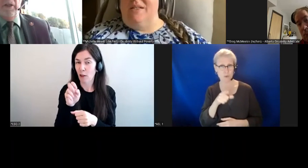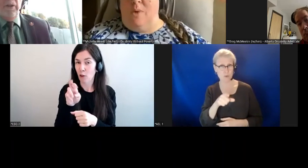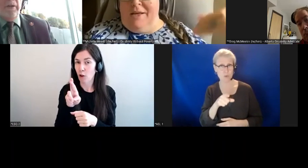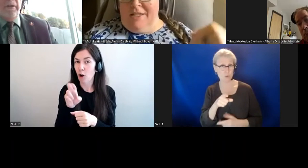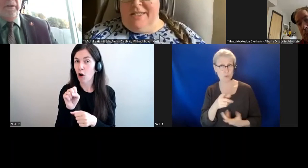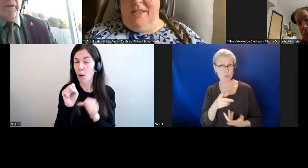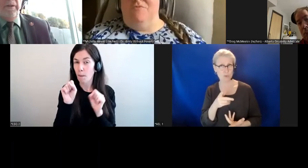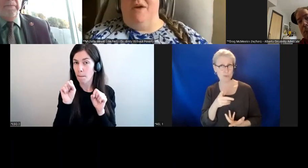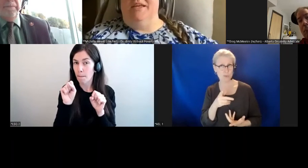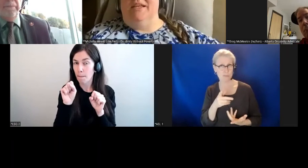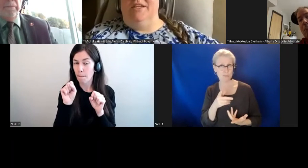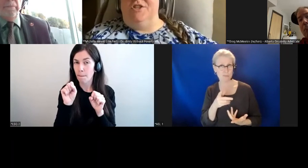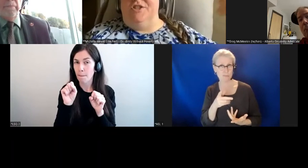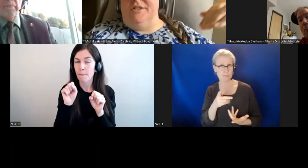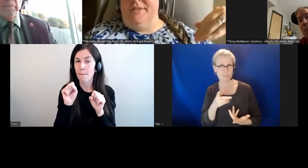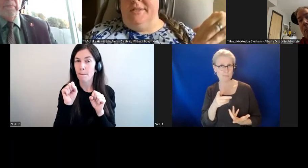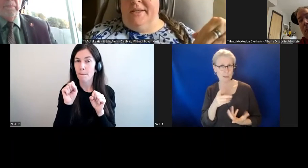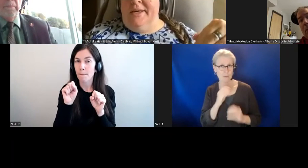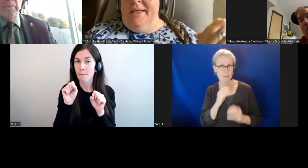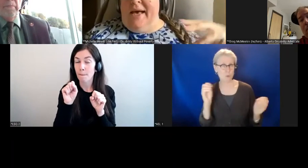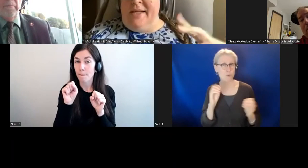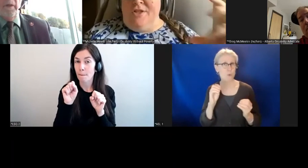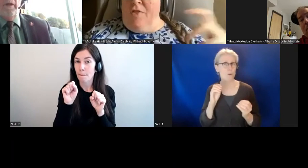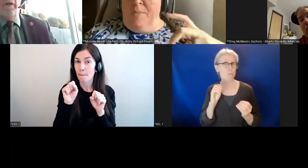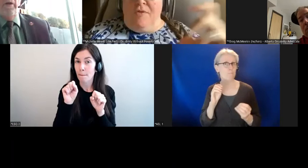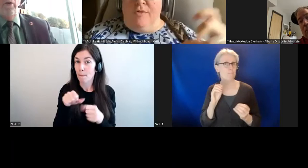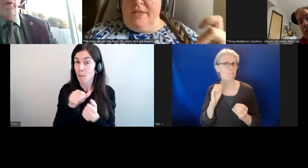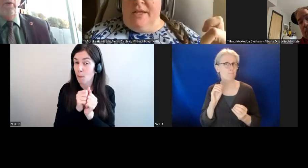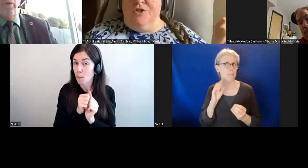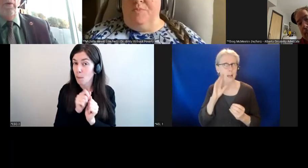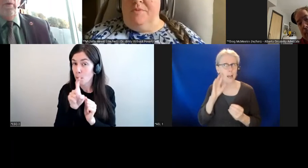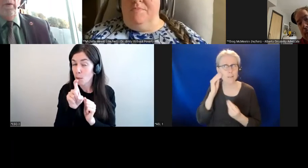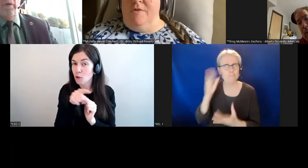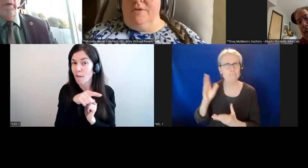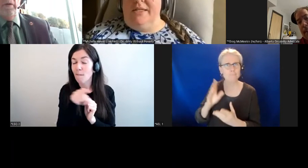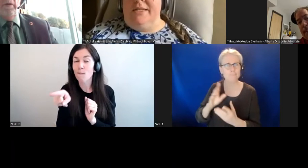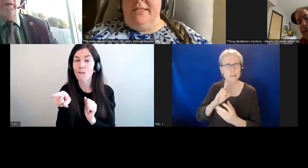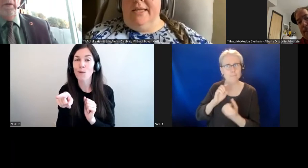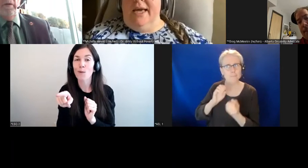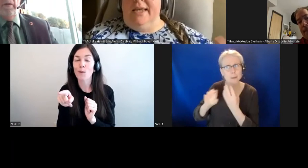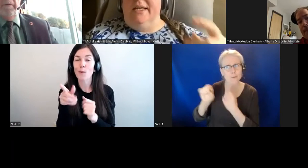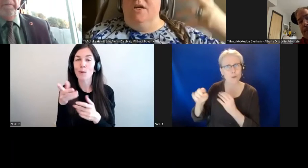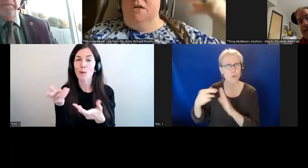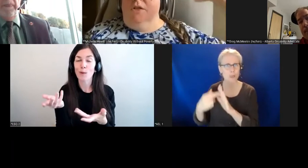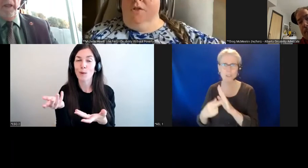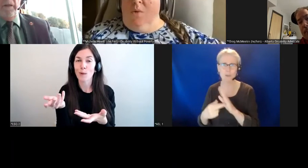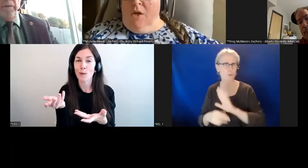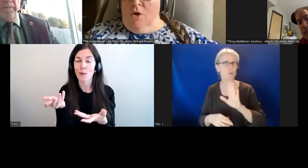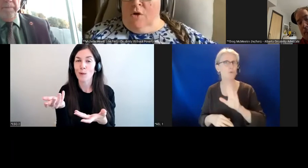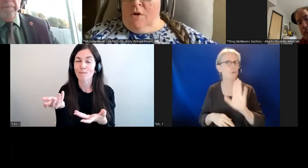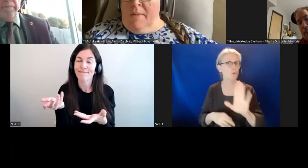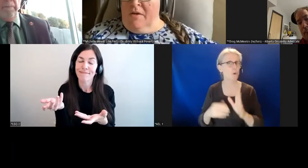RIGHT? IT'S IN THE REGULATIONS. THAT'S NOT THE PROCESS. YOUR PROCESS IS TO GET IT TO A LAW,